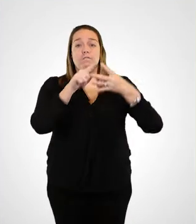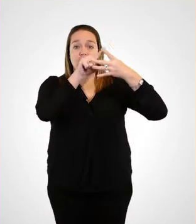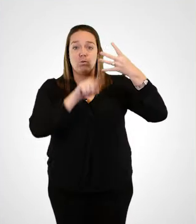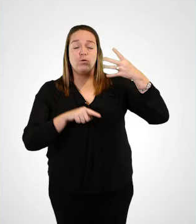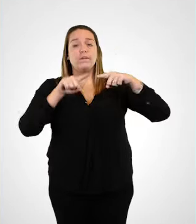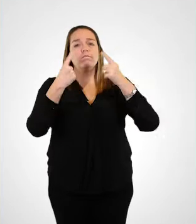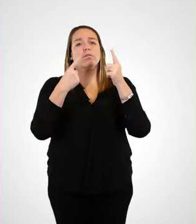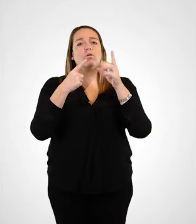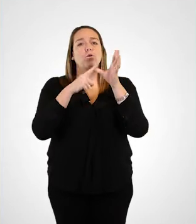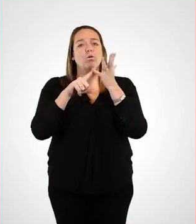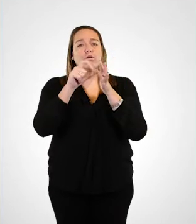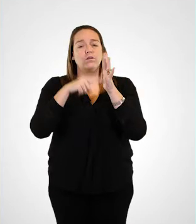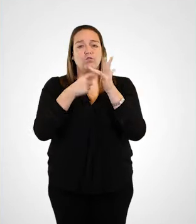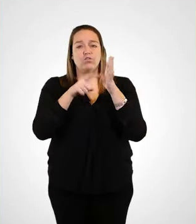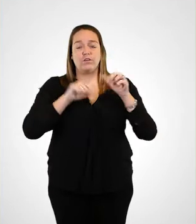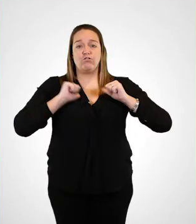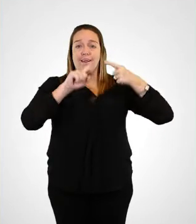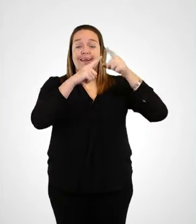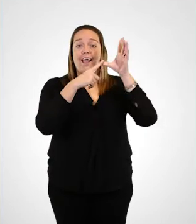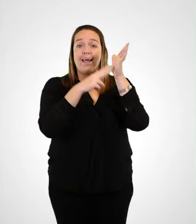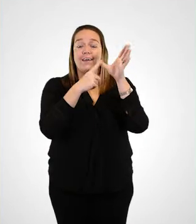and there are four kinds of auditory training.